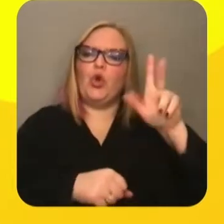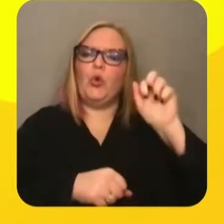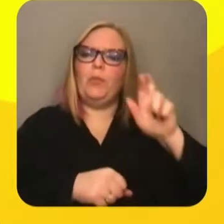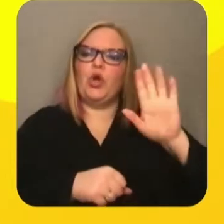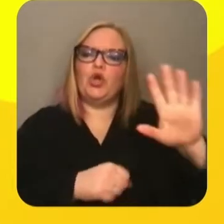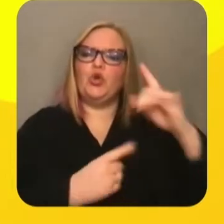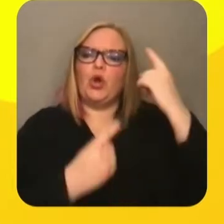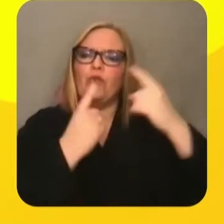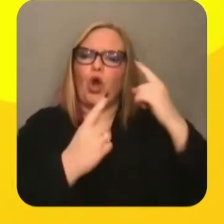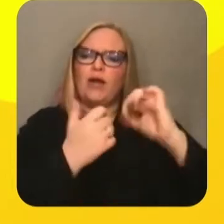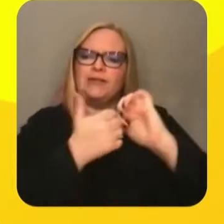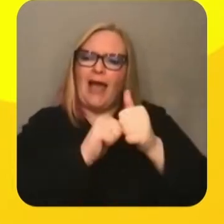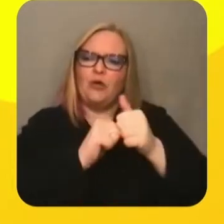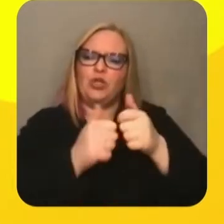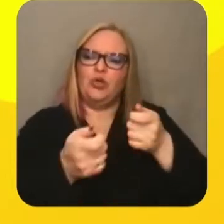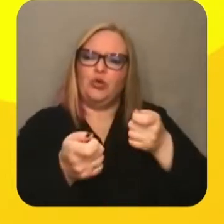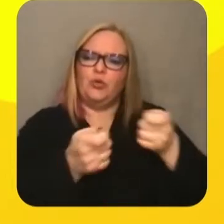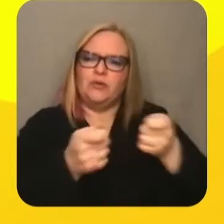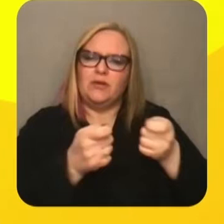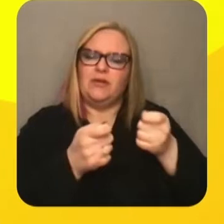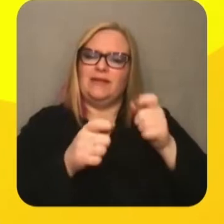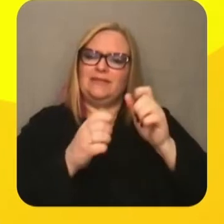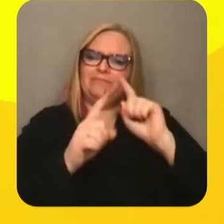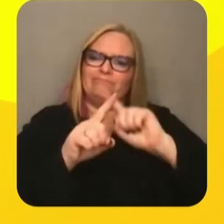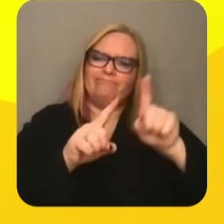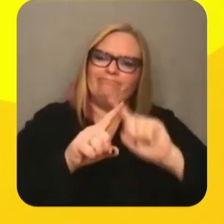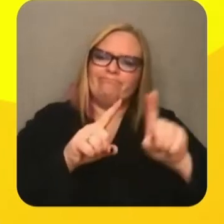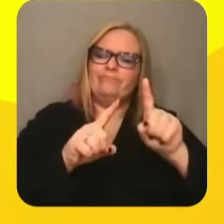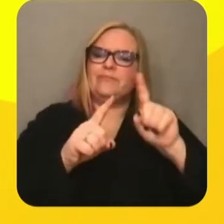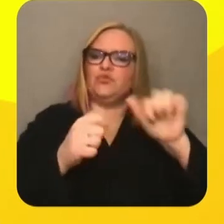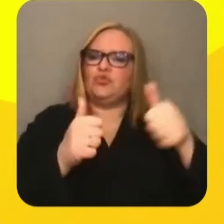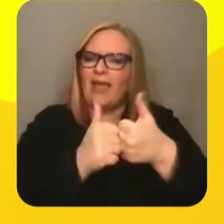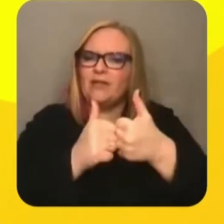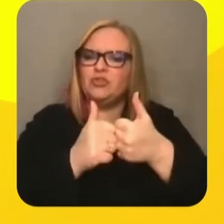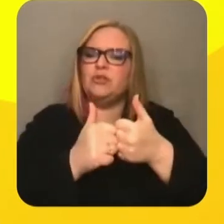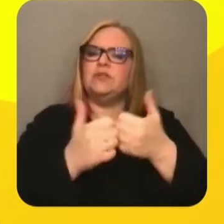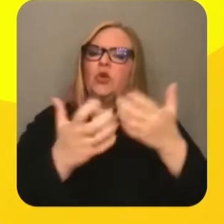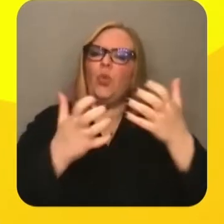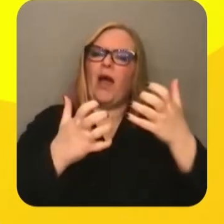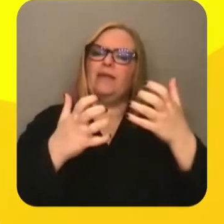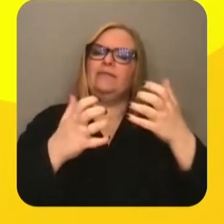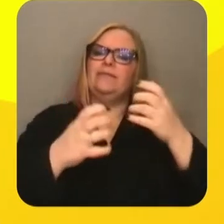challenges with the end goal of having accurate global workforce data? Absolutely.